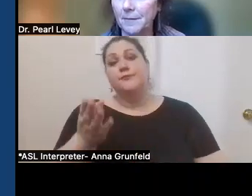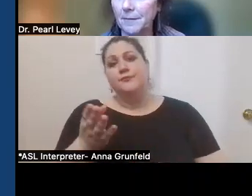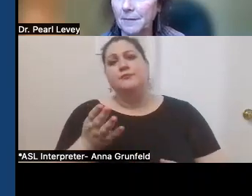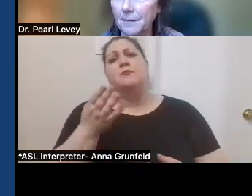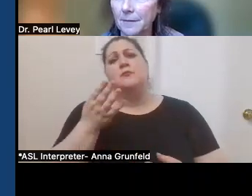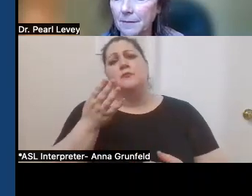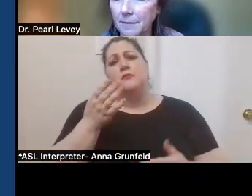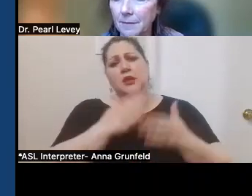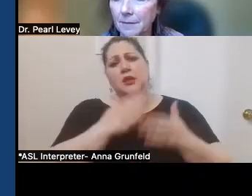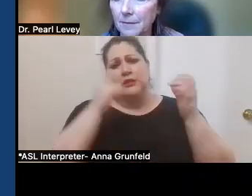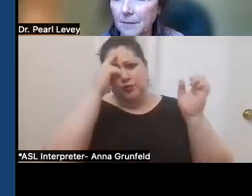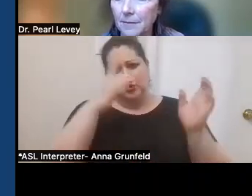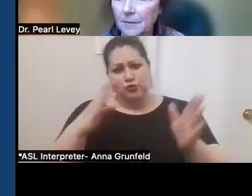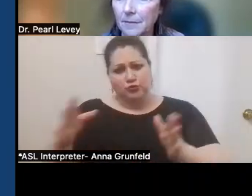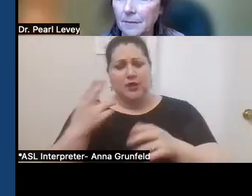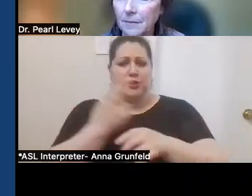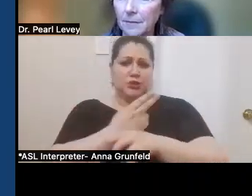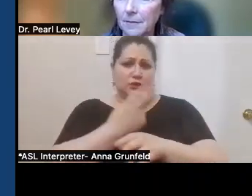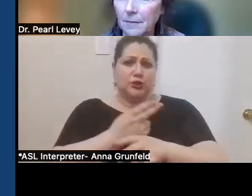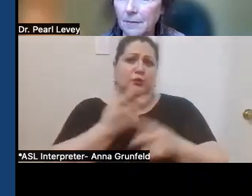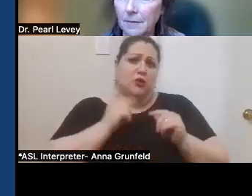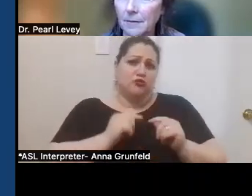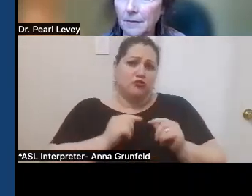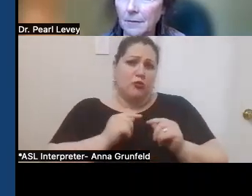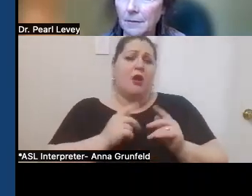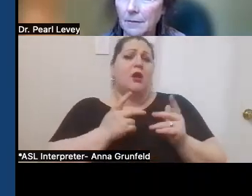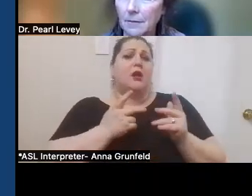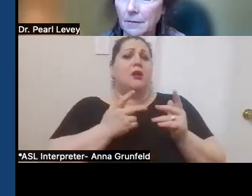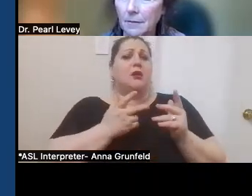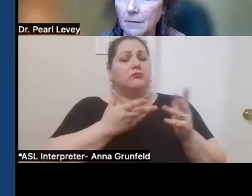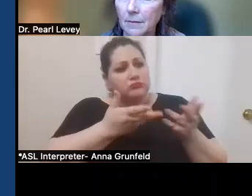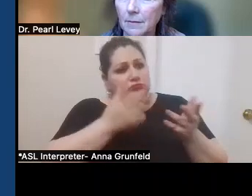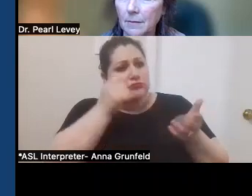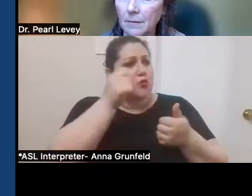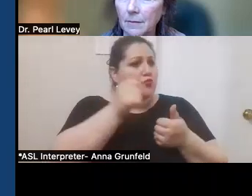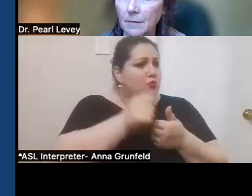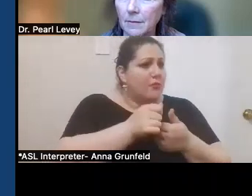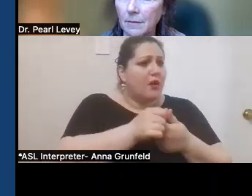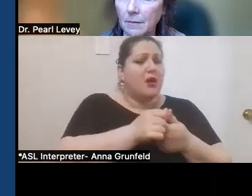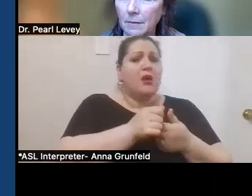we tried to reassure students that they don't have to report accommodations in any, you know,